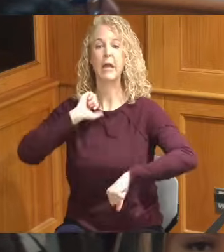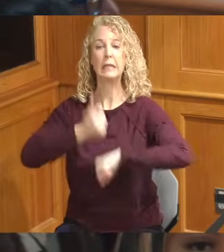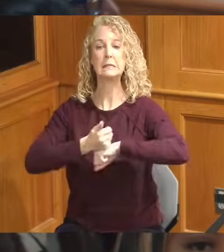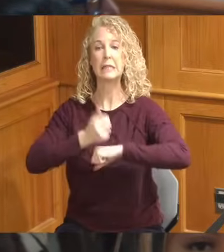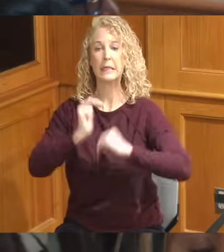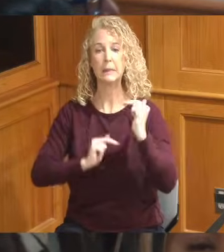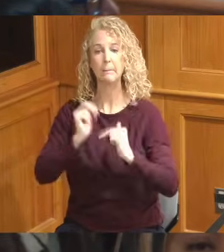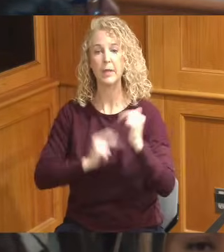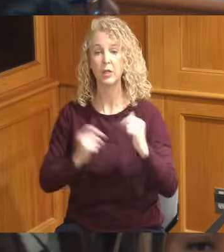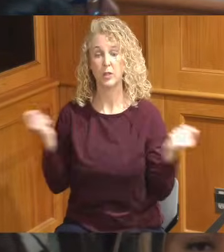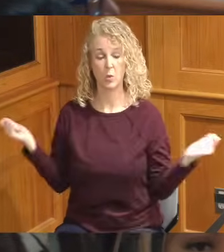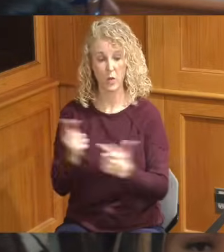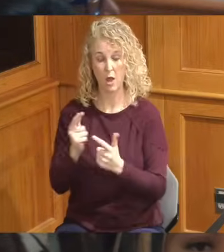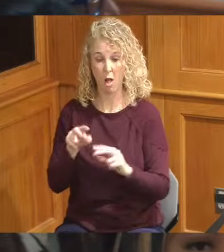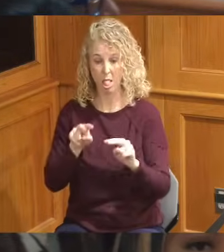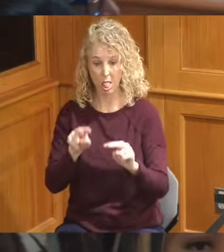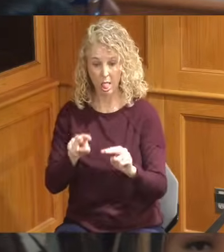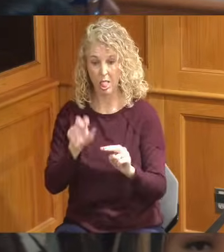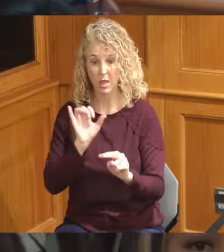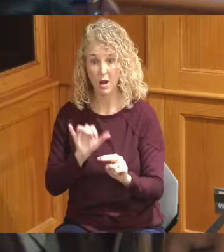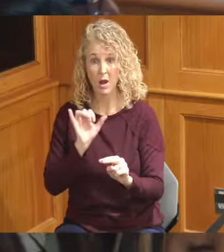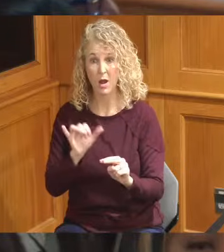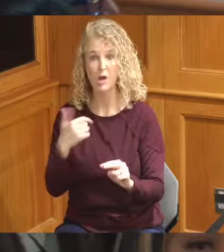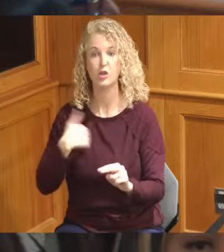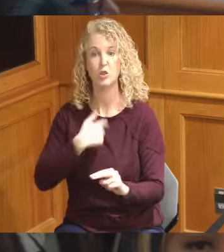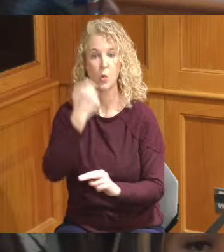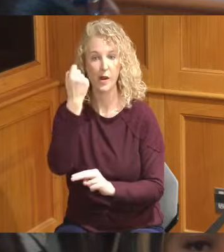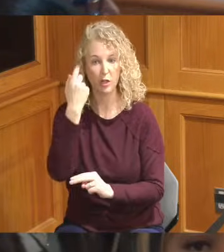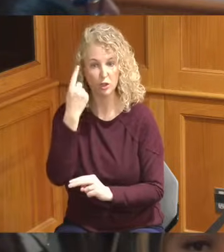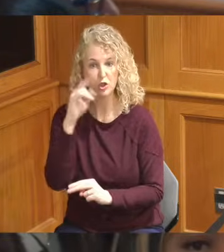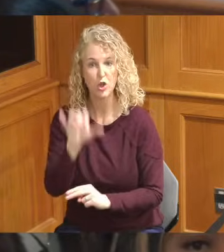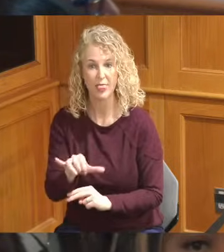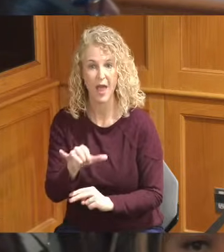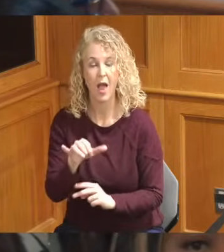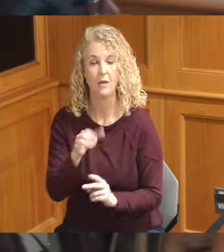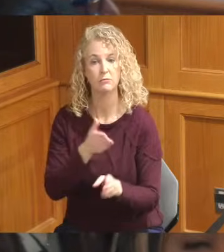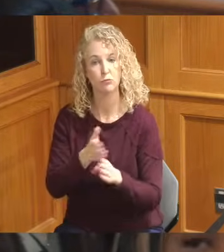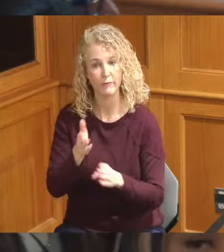had us all come through and take a tour so we understood what that connection looked like